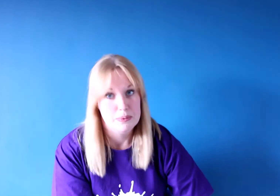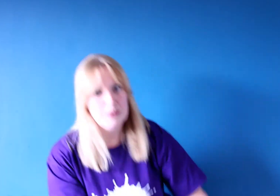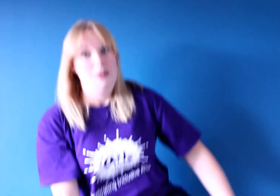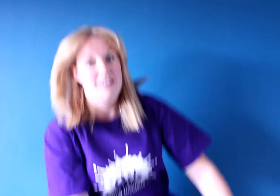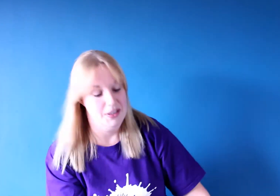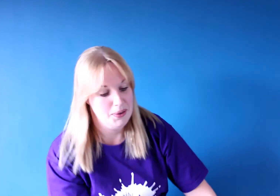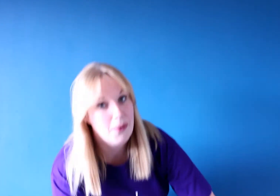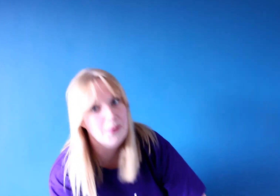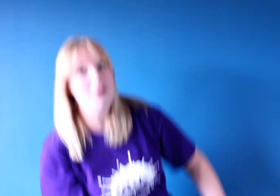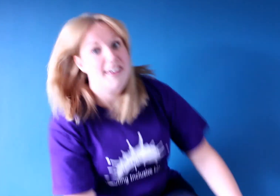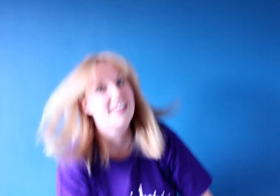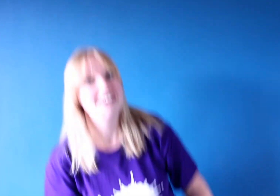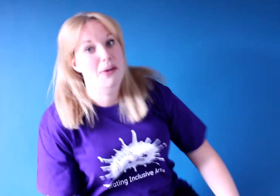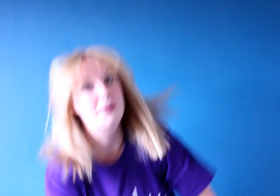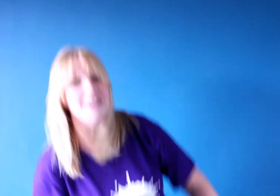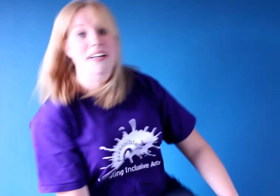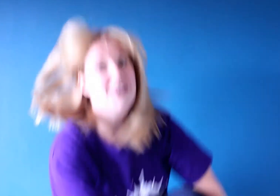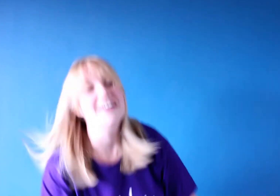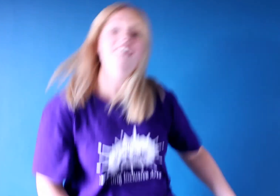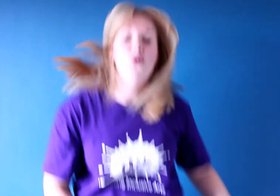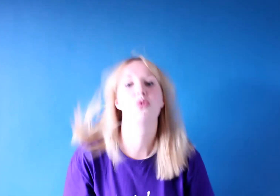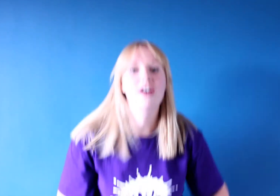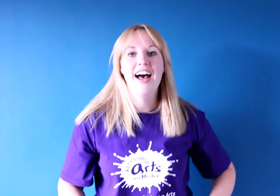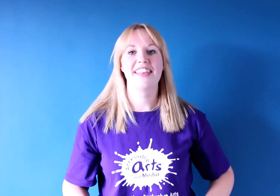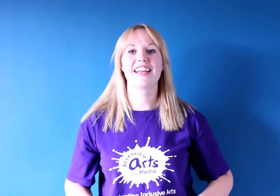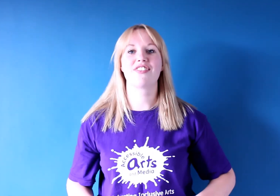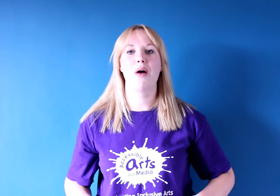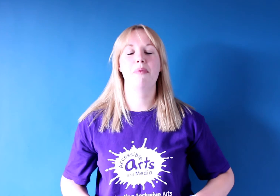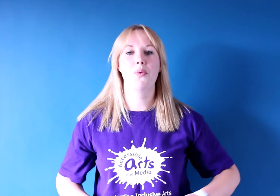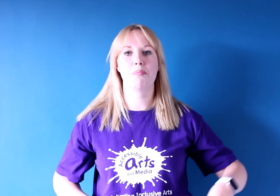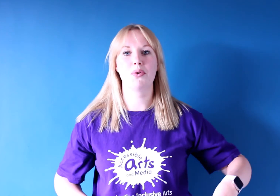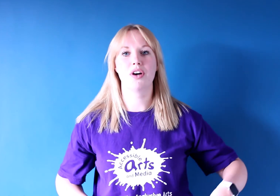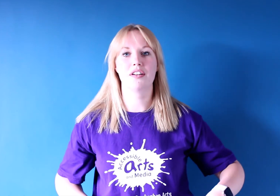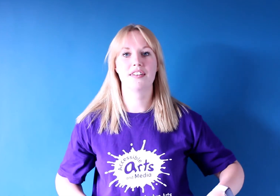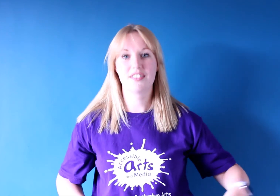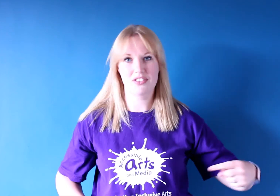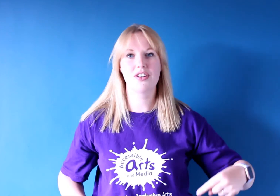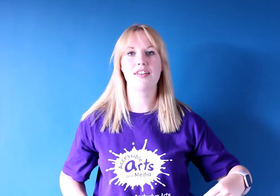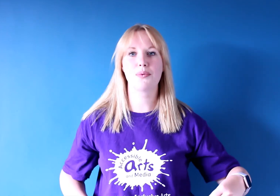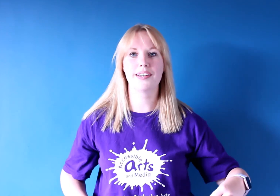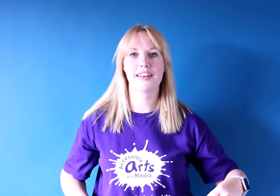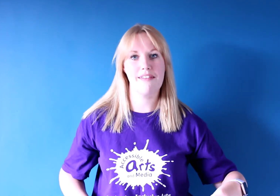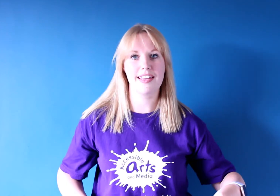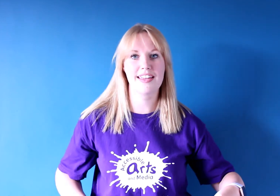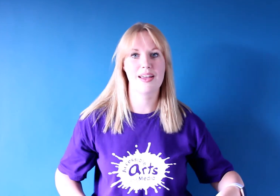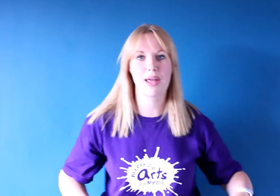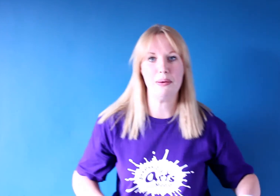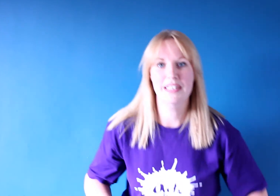Whoooaaaa. Think I’ve got one boot on, you’ve got to do the other one. Ready, here we go.